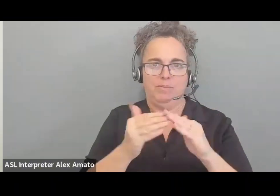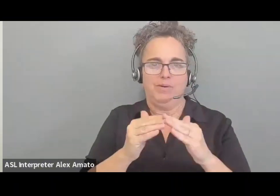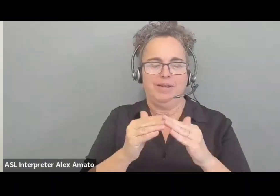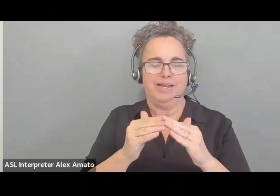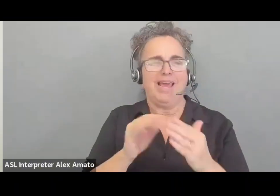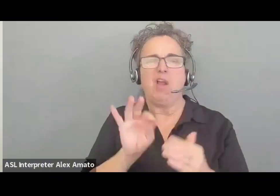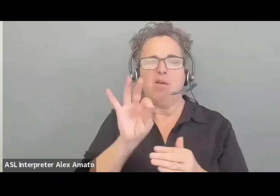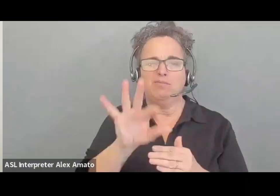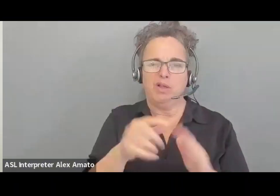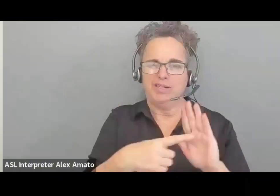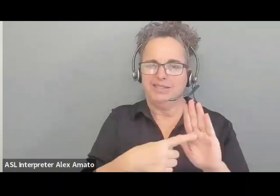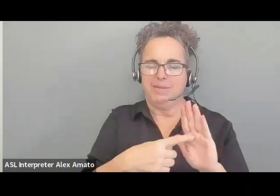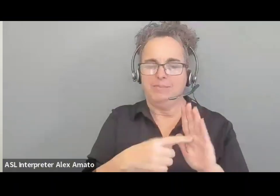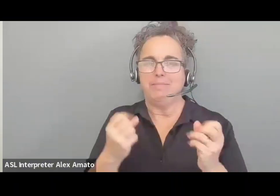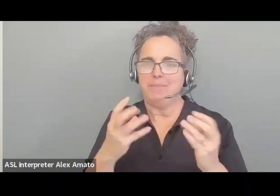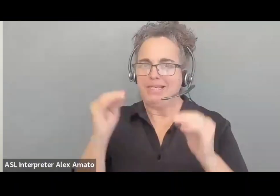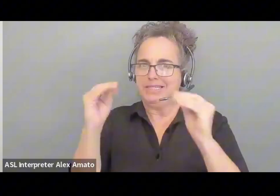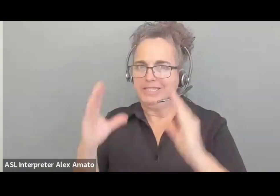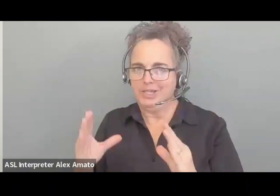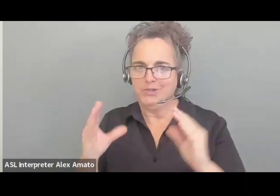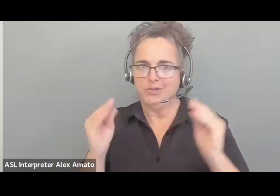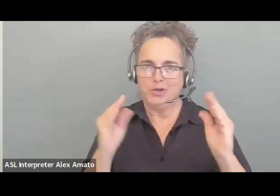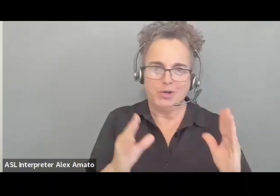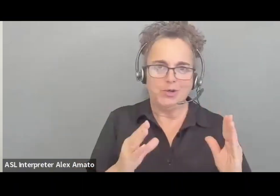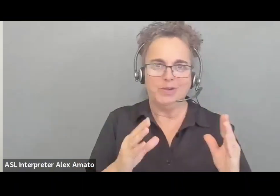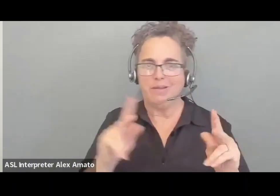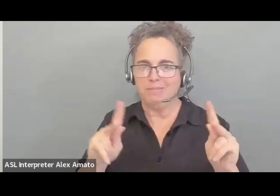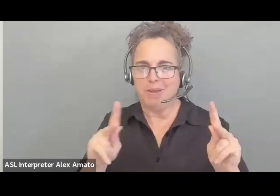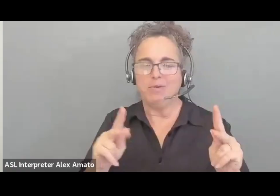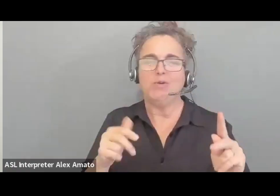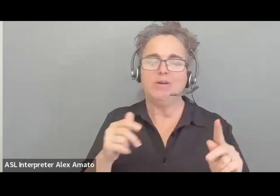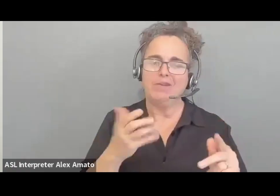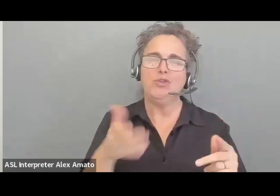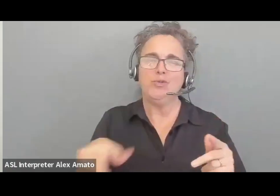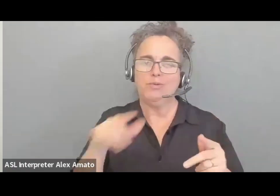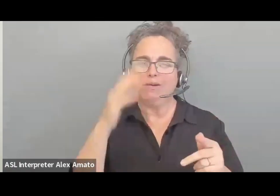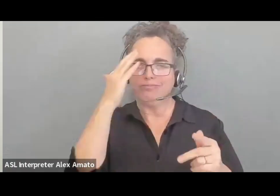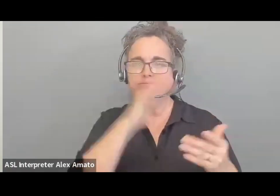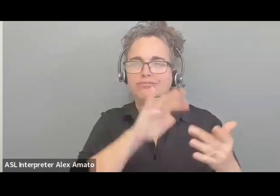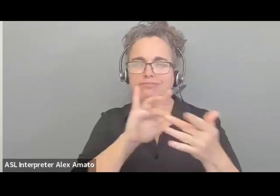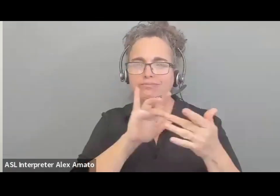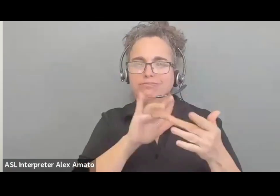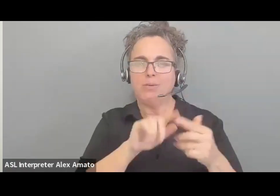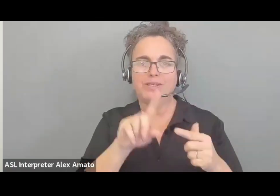or folks that are connected here to people with disabilities. We're running a tournament on March 7th,